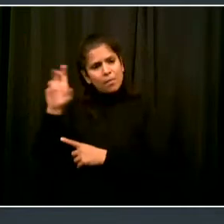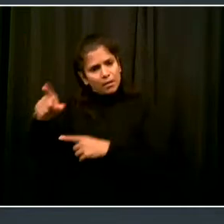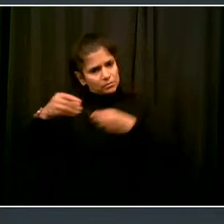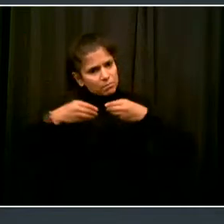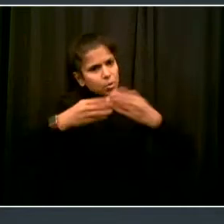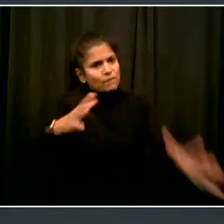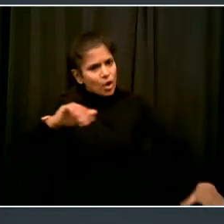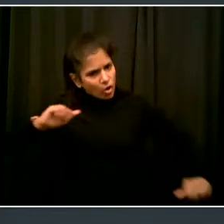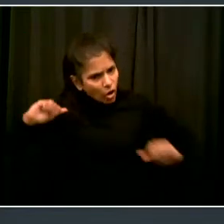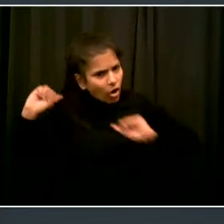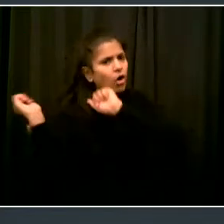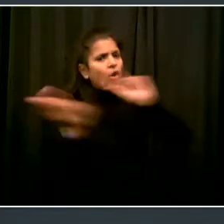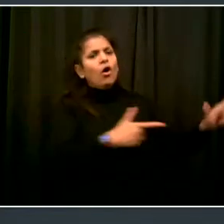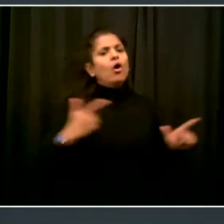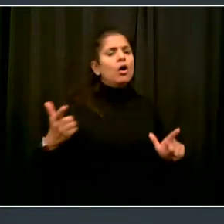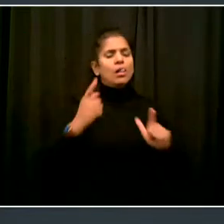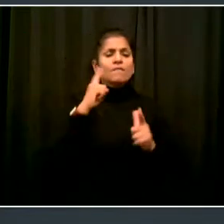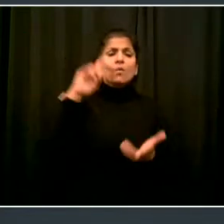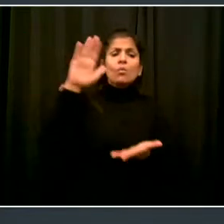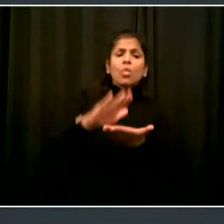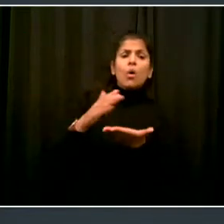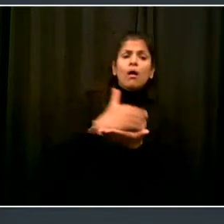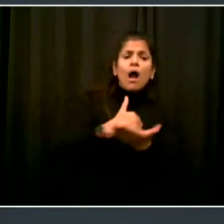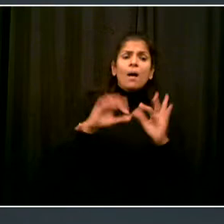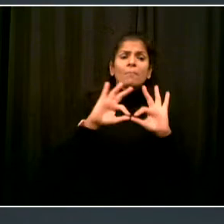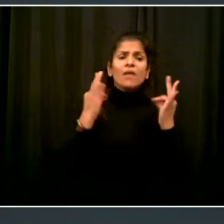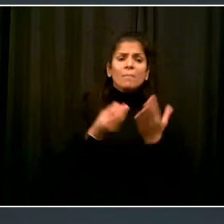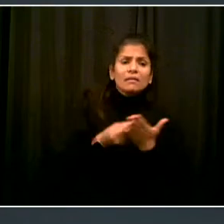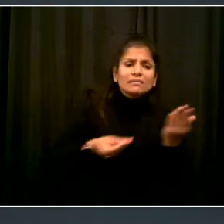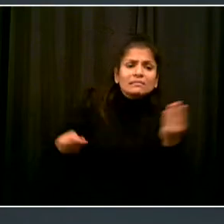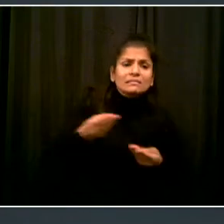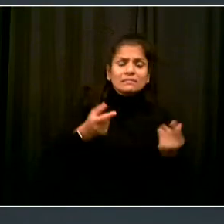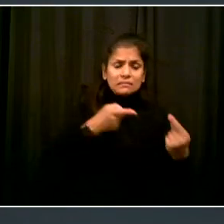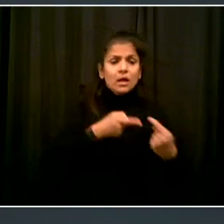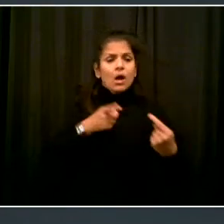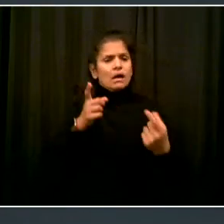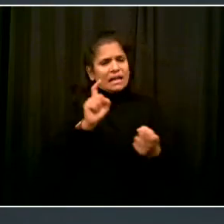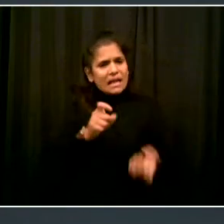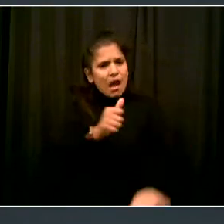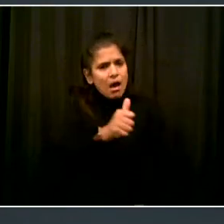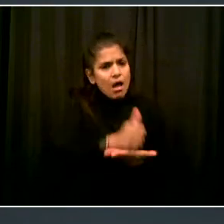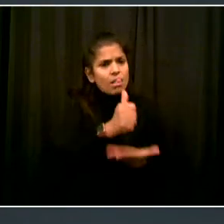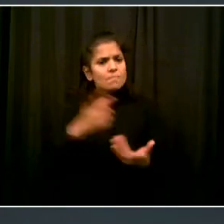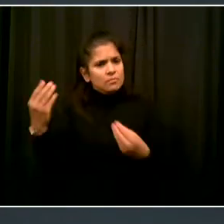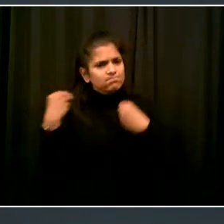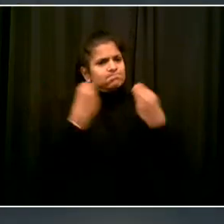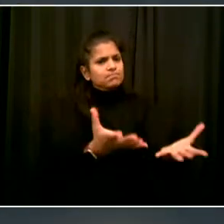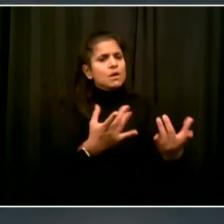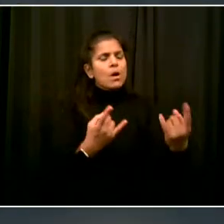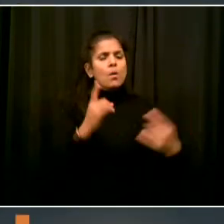AND THE CITY IS GOING TO MAKE